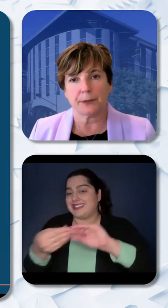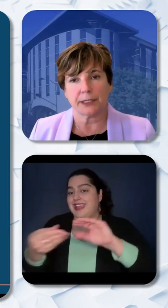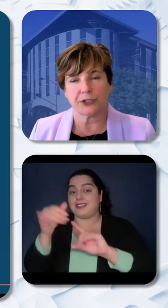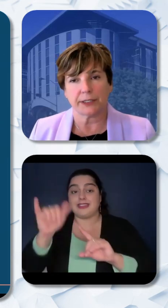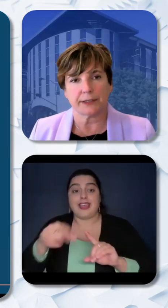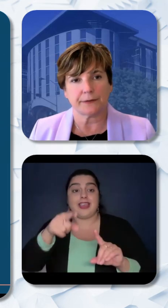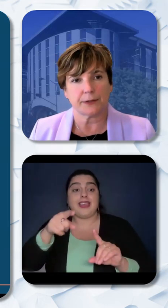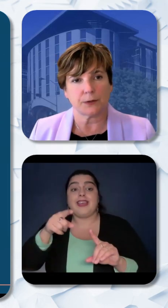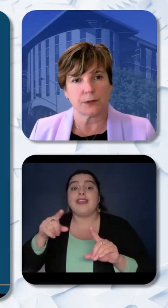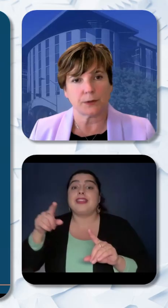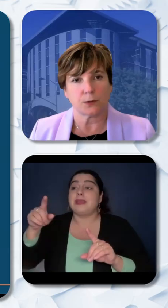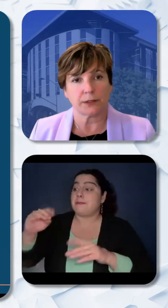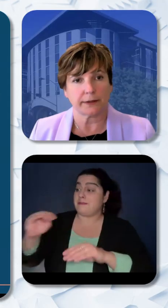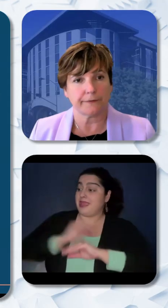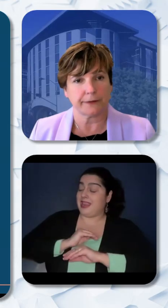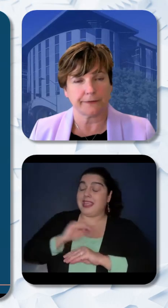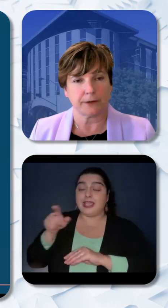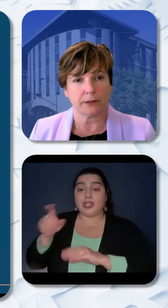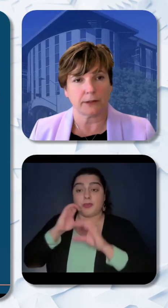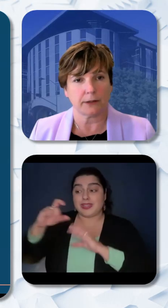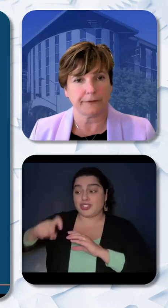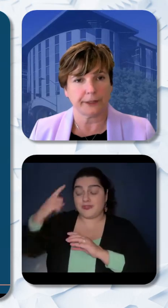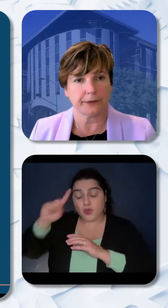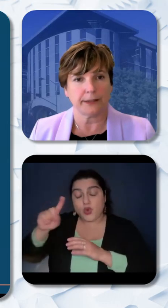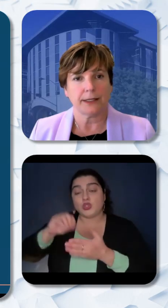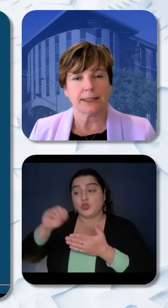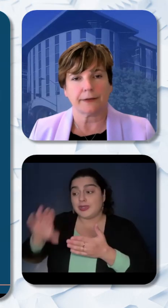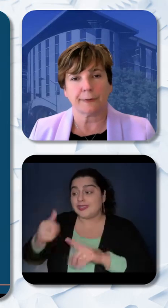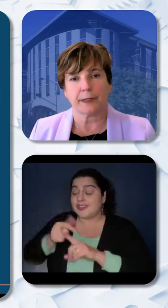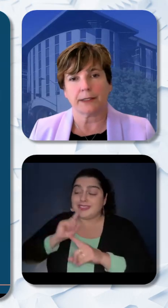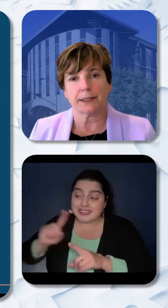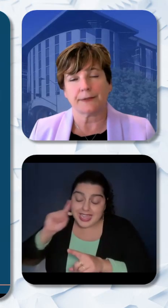communication needs of students who are deaf, deaf, hard of hearing, deafblind,